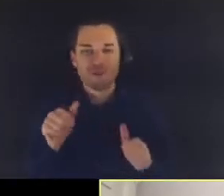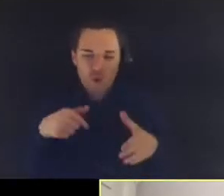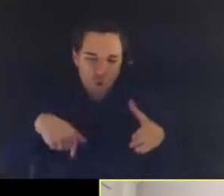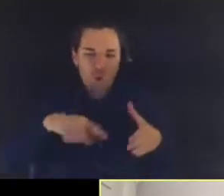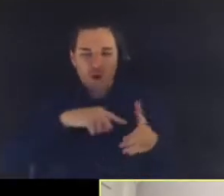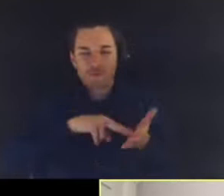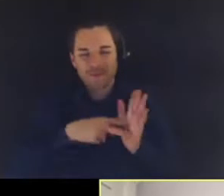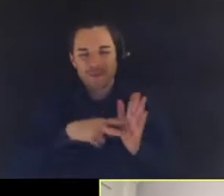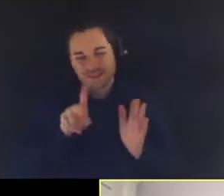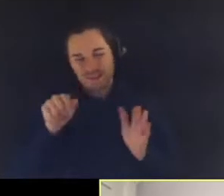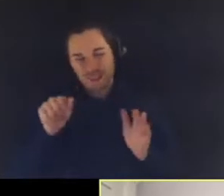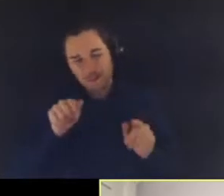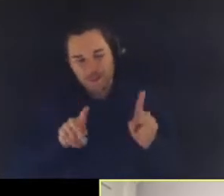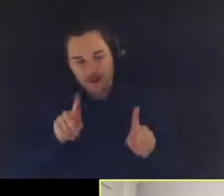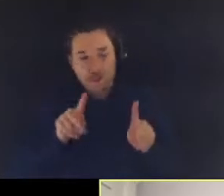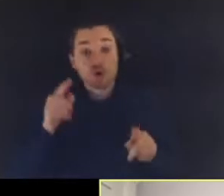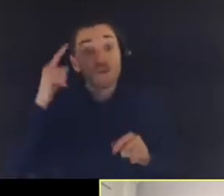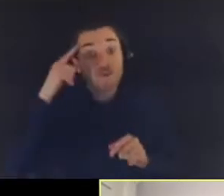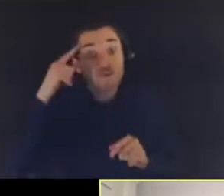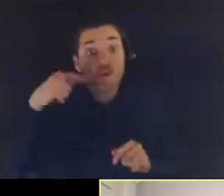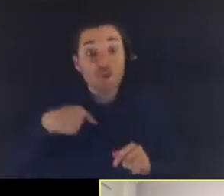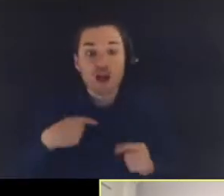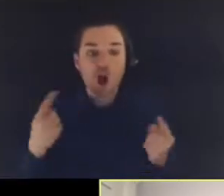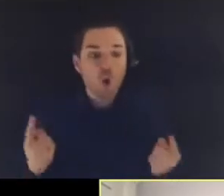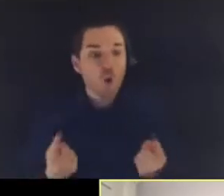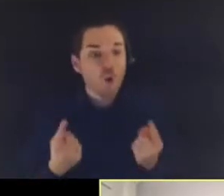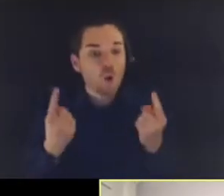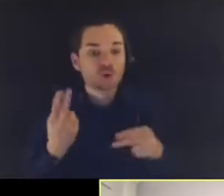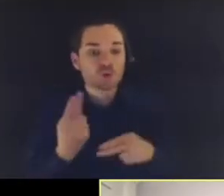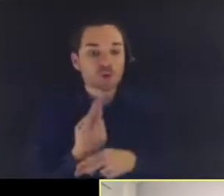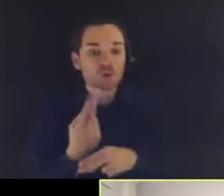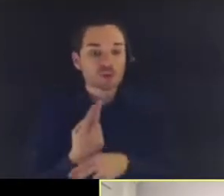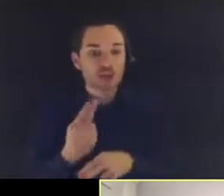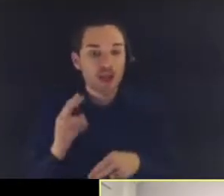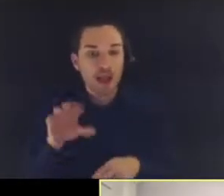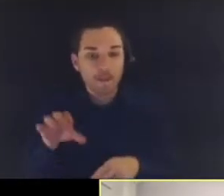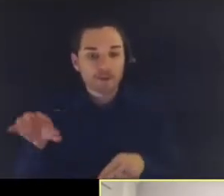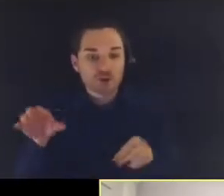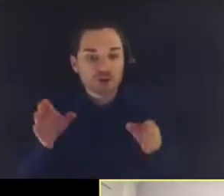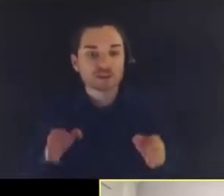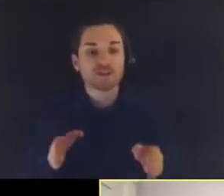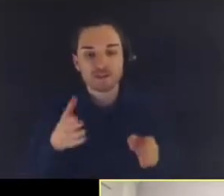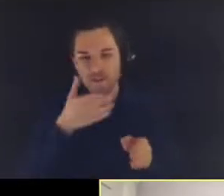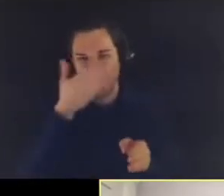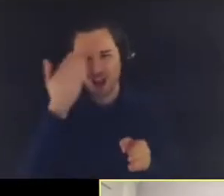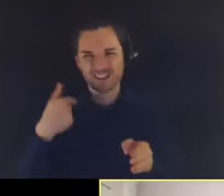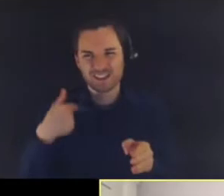always use captions because I have brain fog. For different reasons I always use captions.